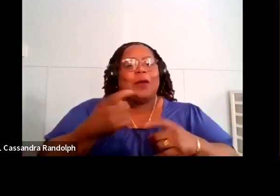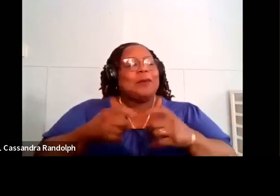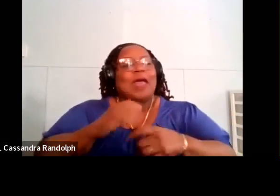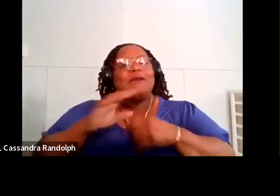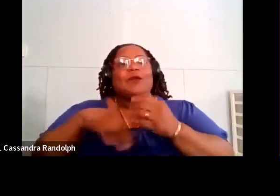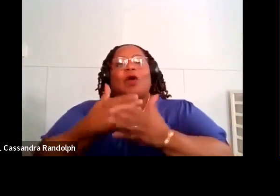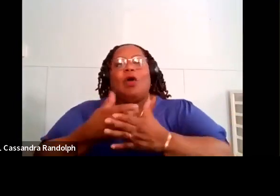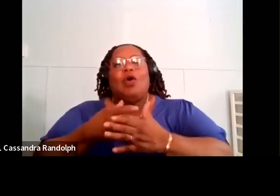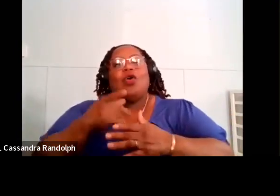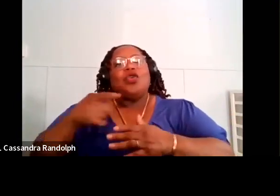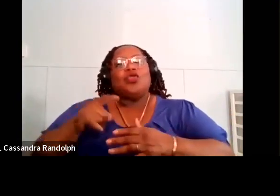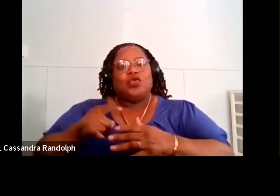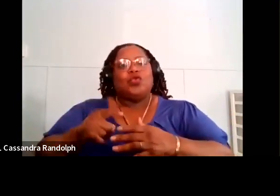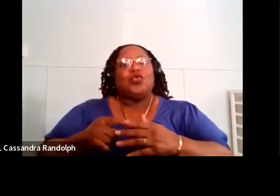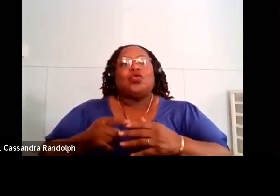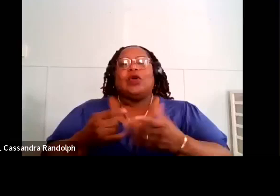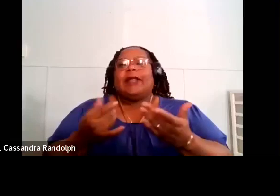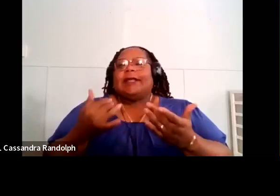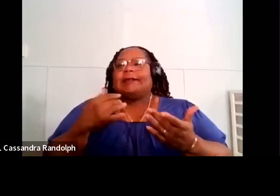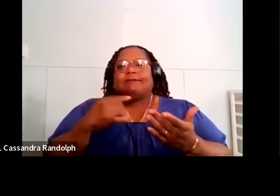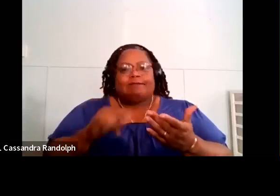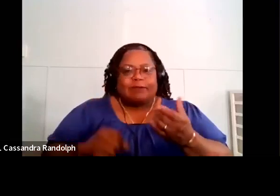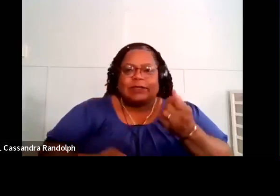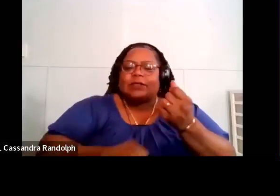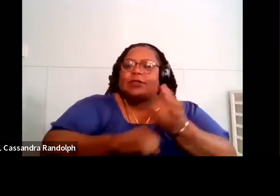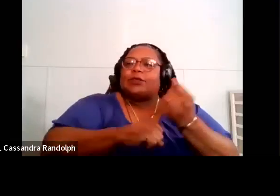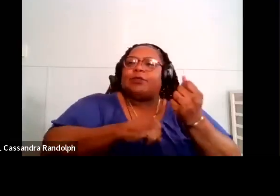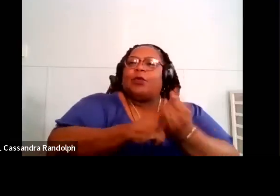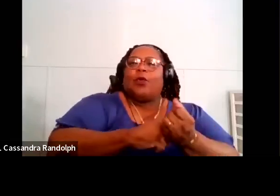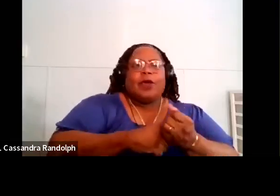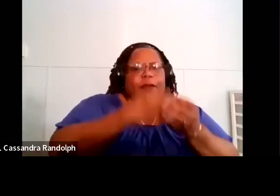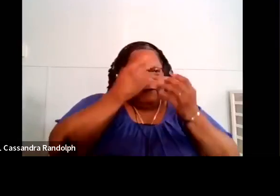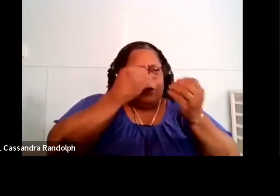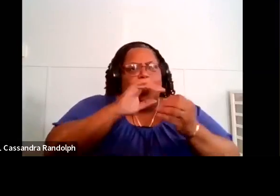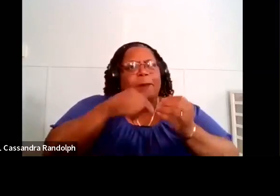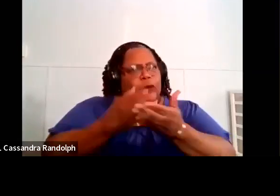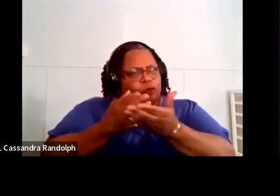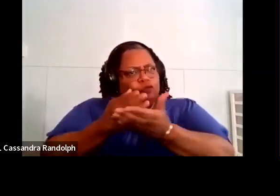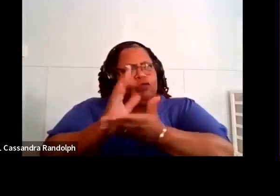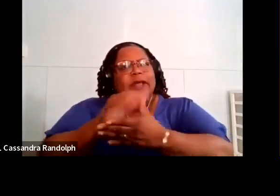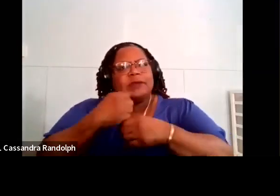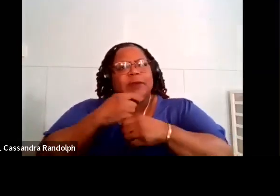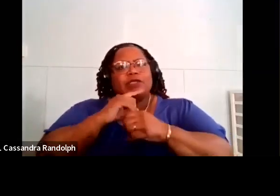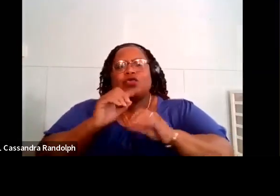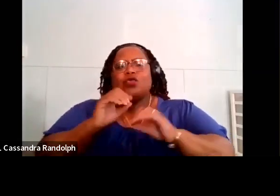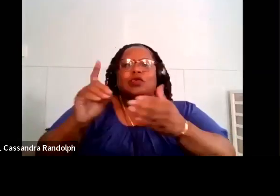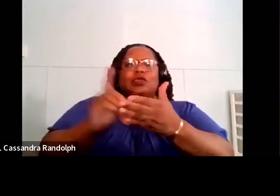it's like a lot of rules, you probably don't get a lot of thank you so thank you, thank you thank you